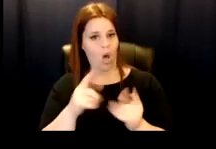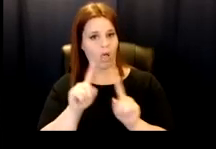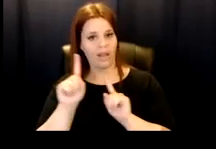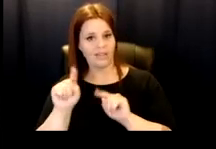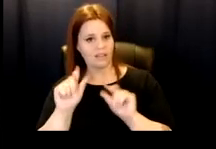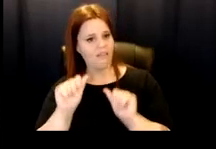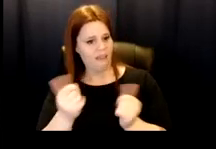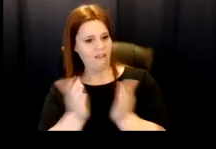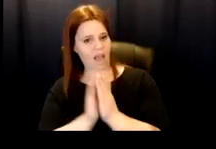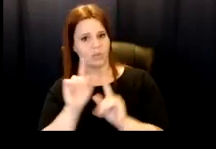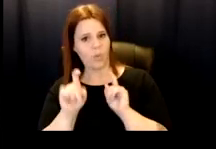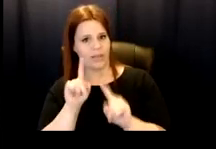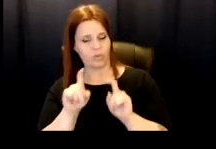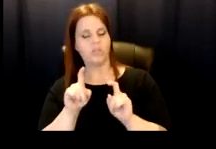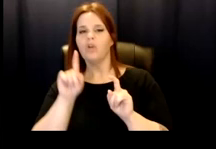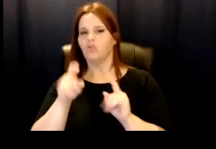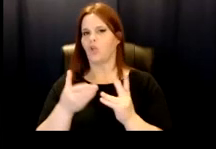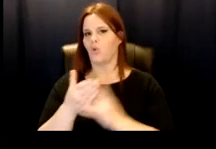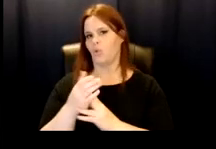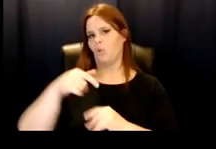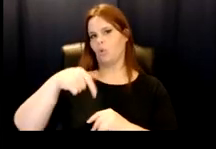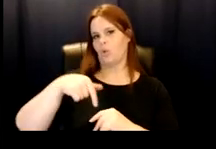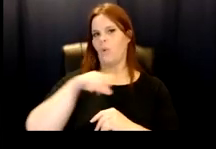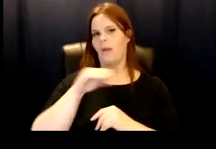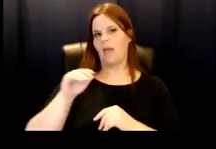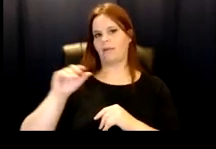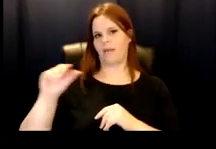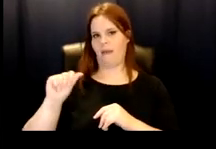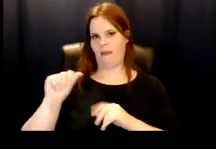Questions should be submitted via Q and A you have the option to submit question anonymously.